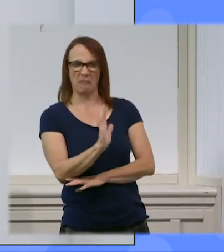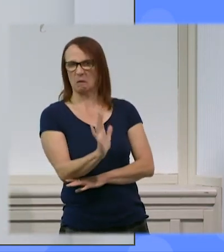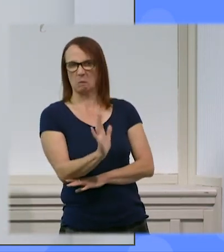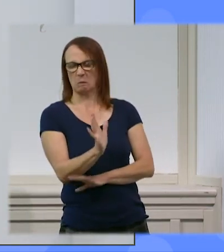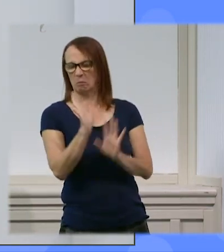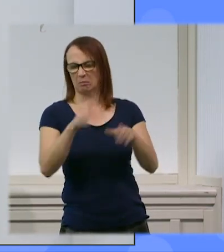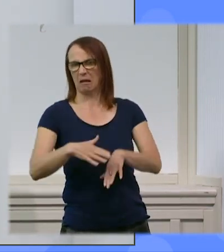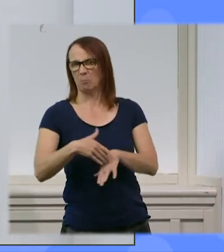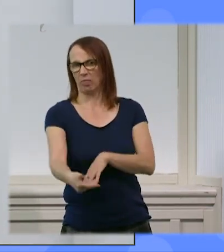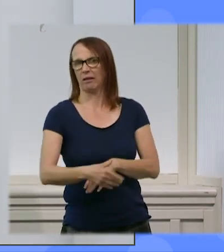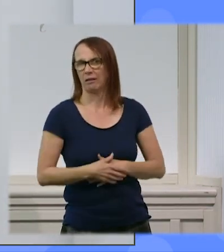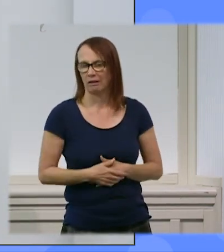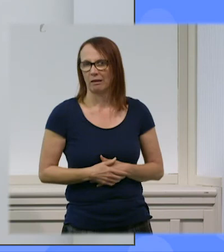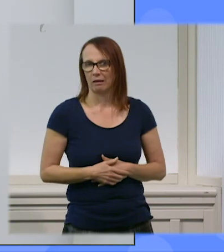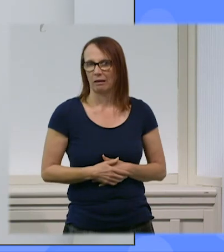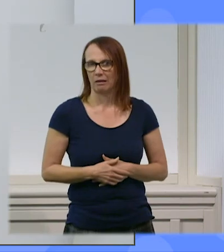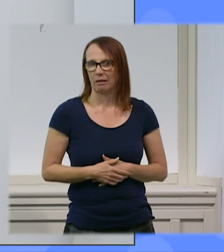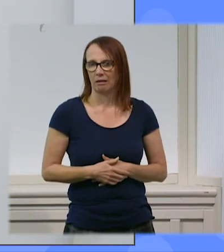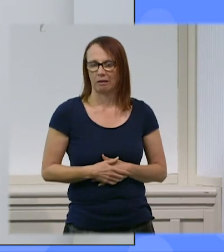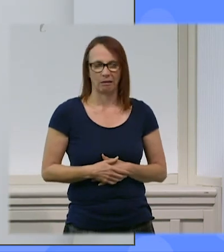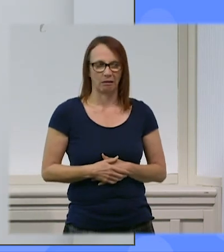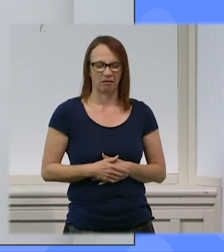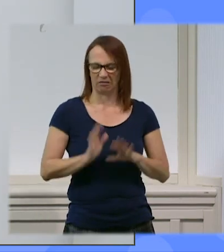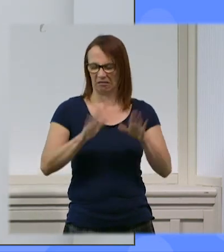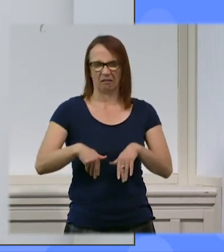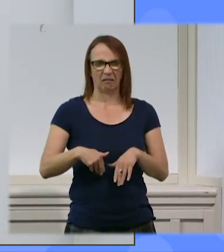prefer spending lots on our energy bills we just don't want to have a big mess in